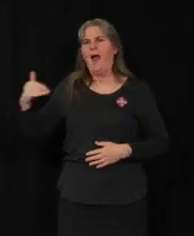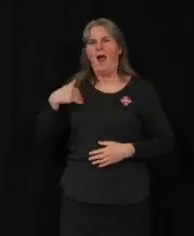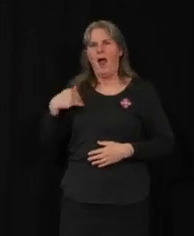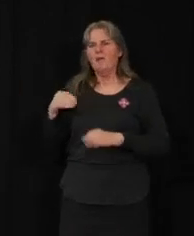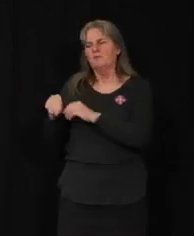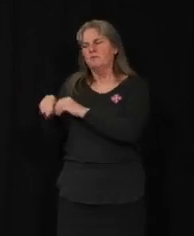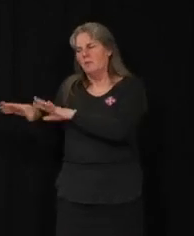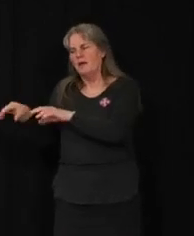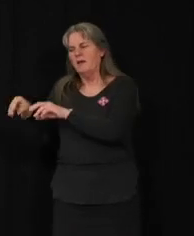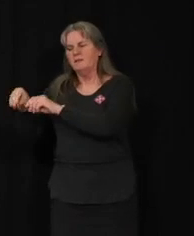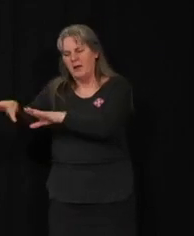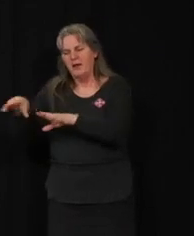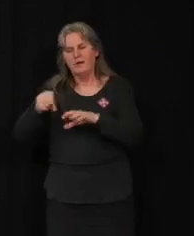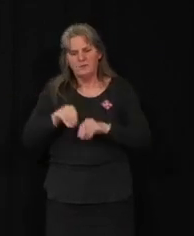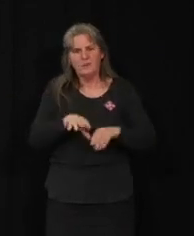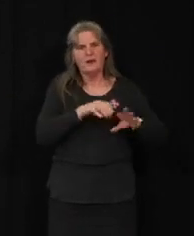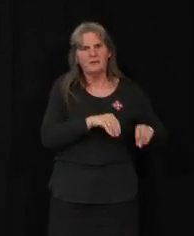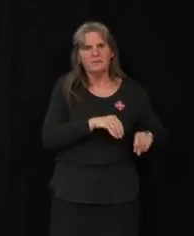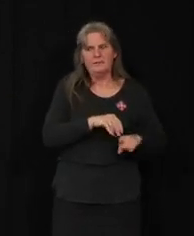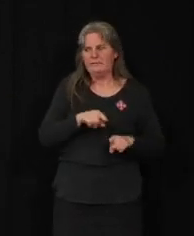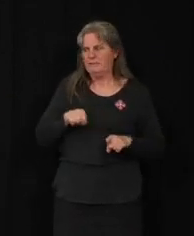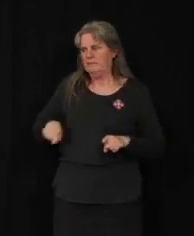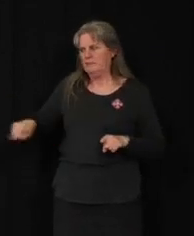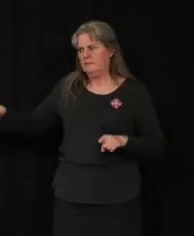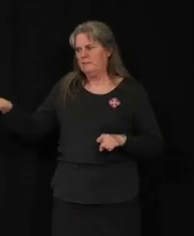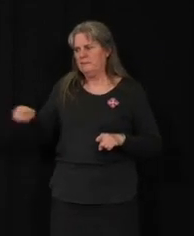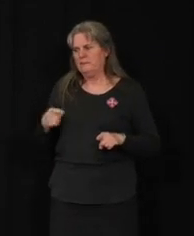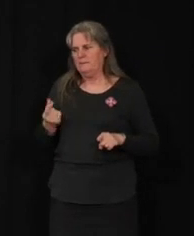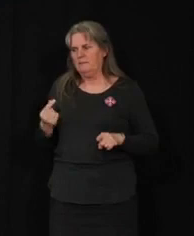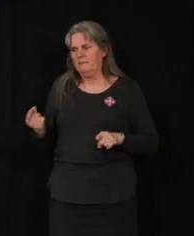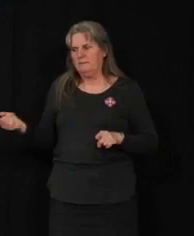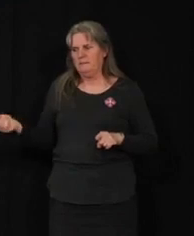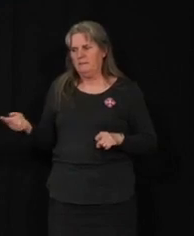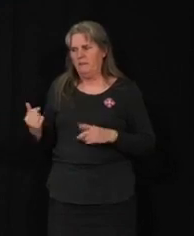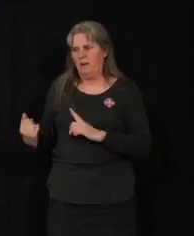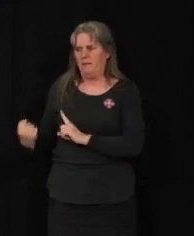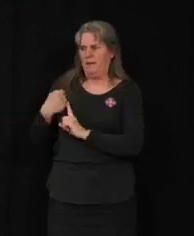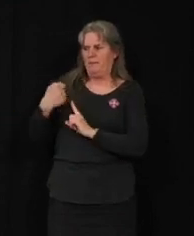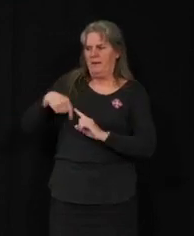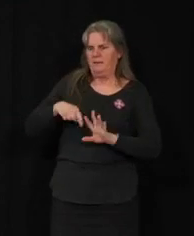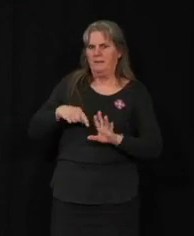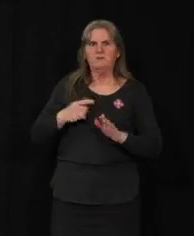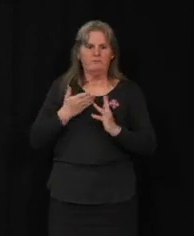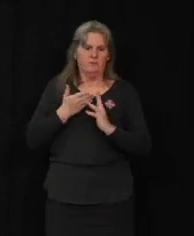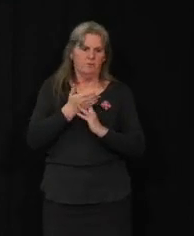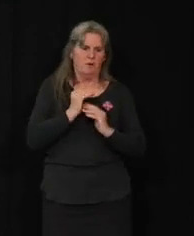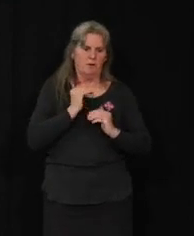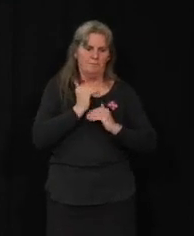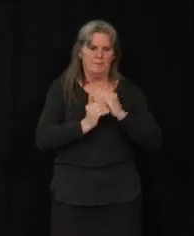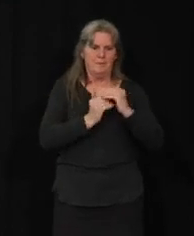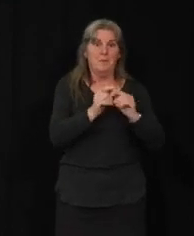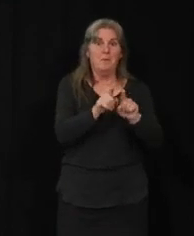developed in other areas will really determine how quickly we can get through our other phases as well.